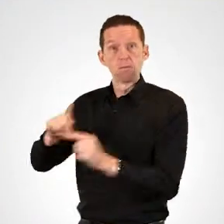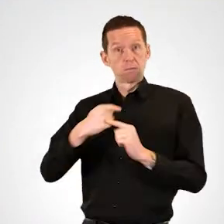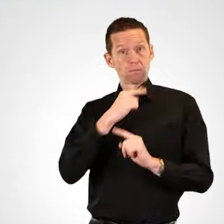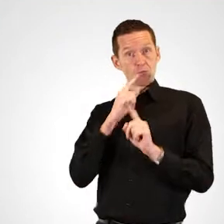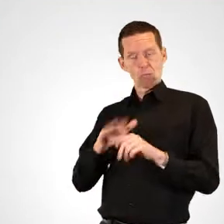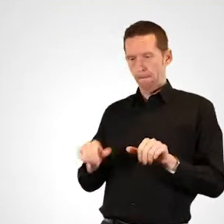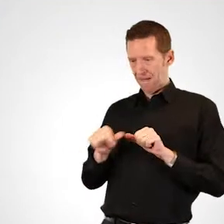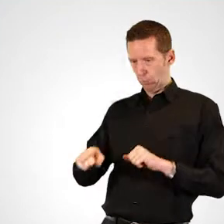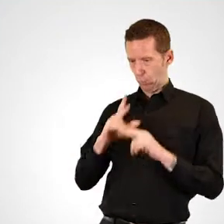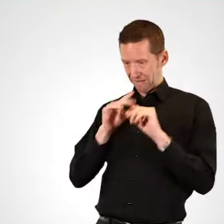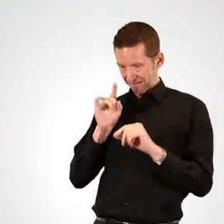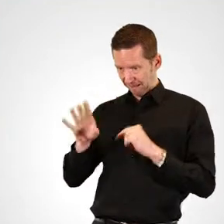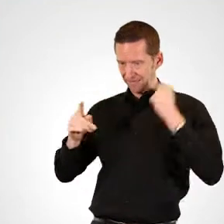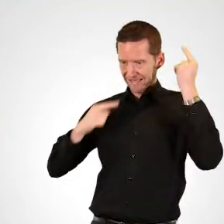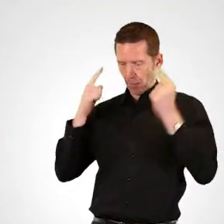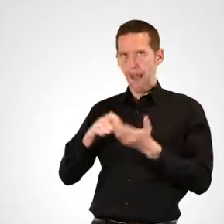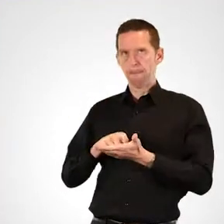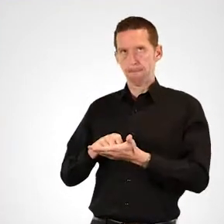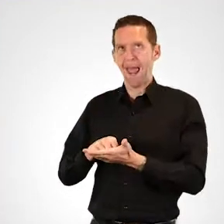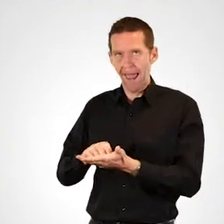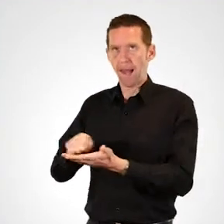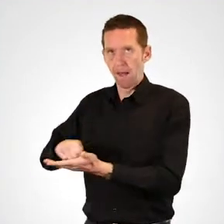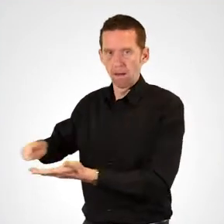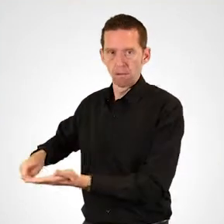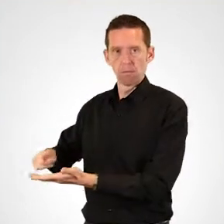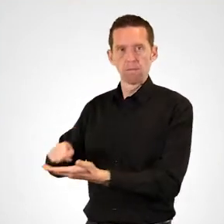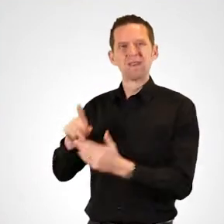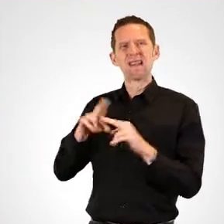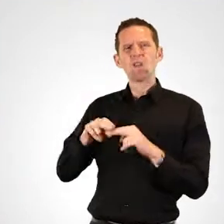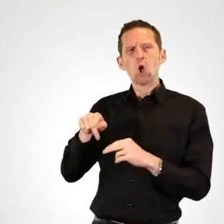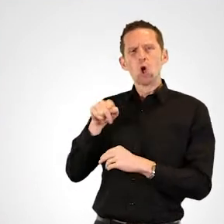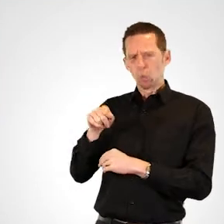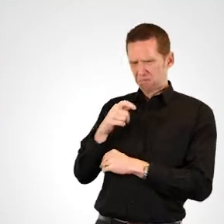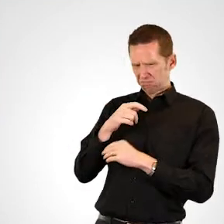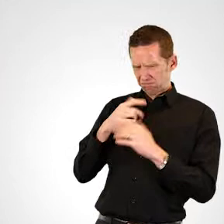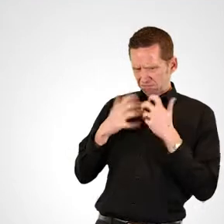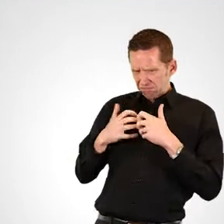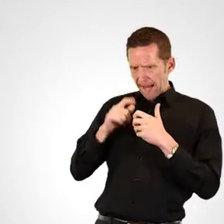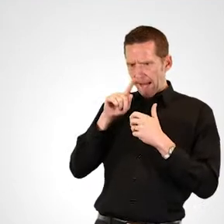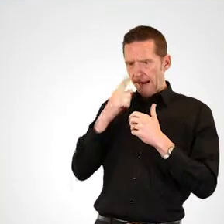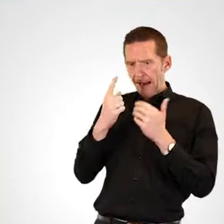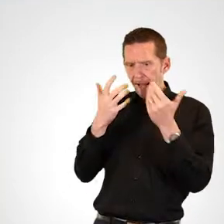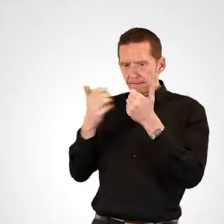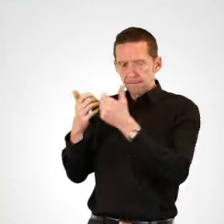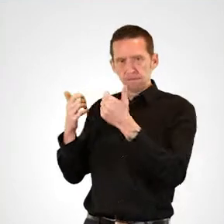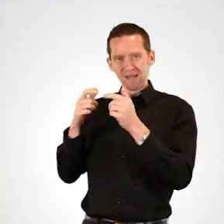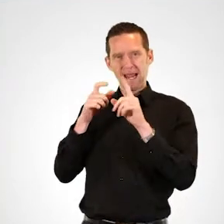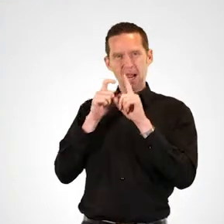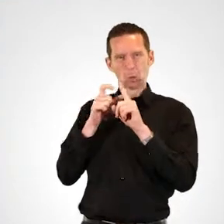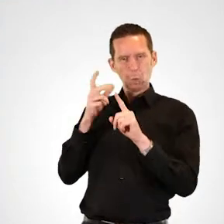"Say it to yourself, sound it out and write down what you hear." And if you can't pull the bits apart, it's really hard to hear those phonemes